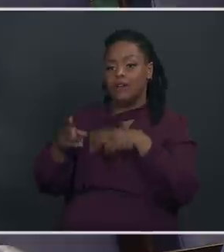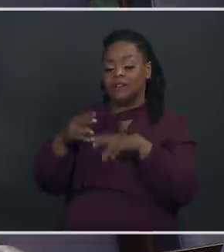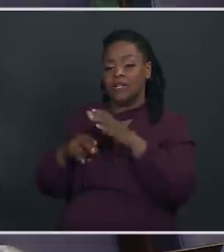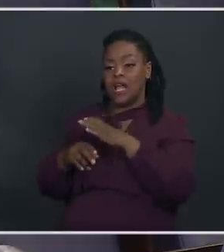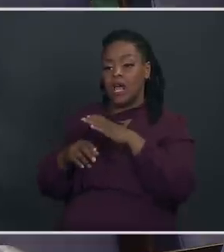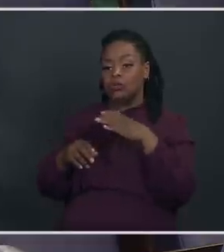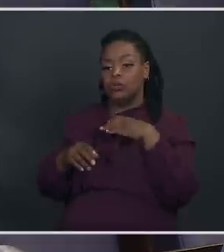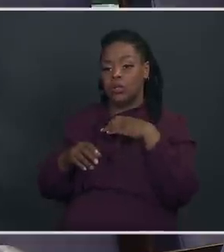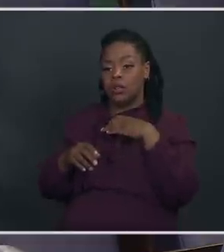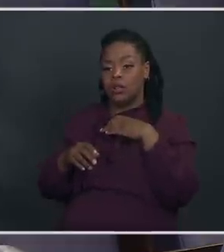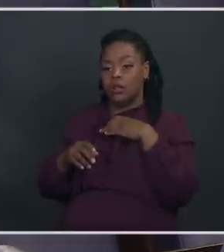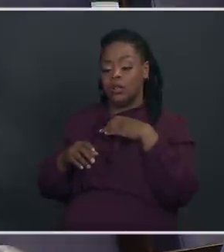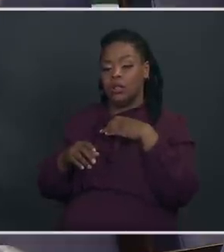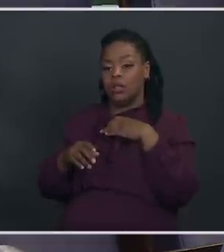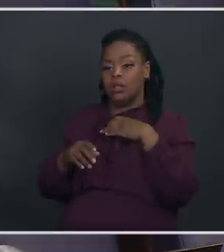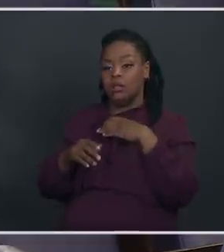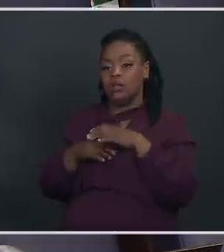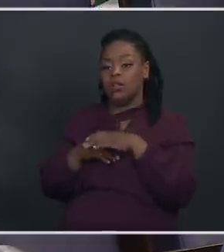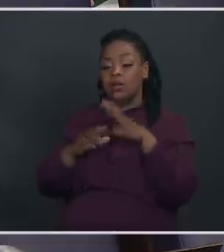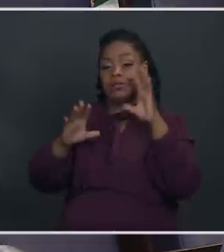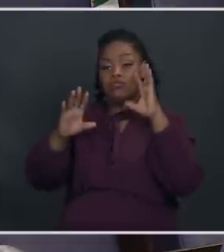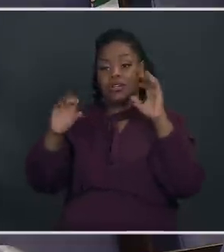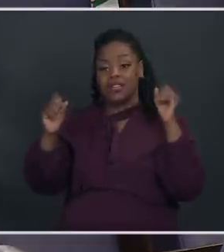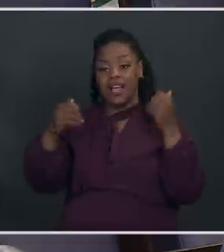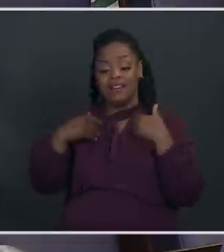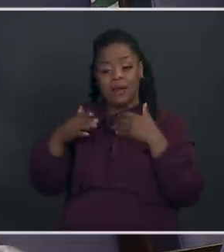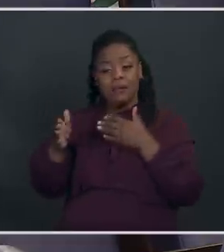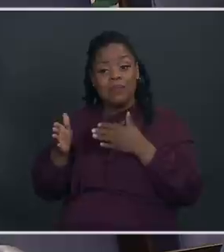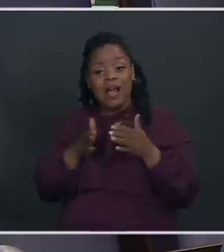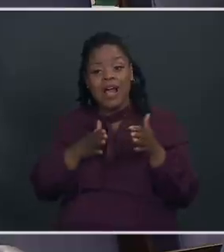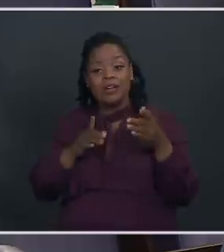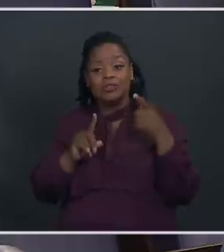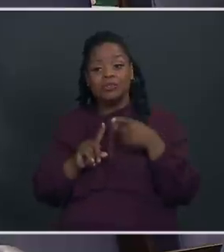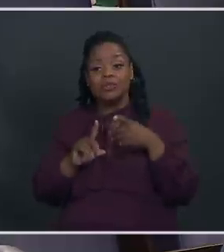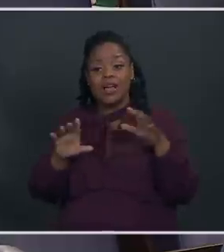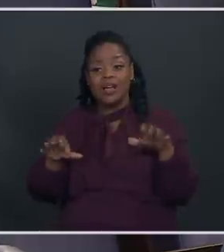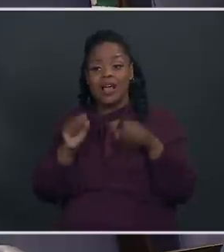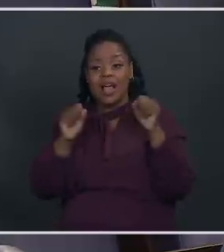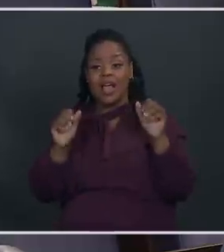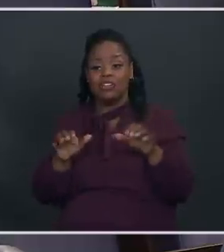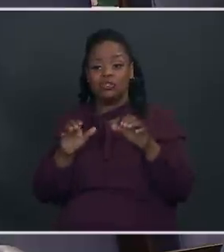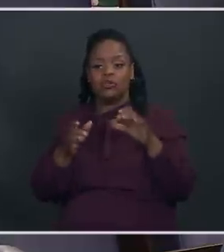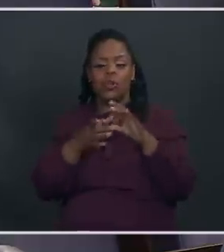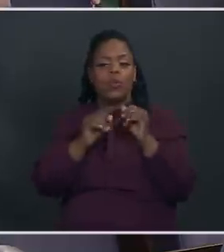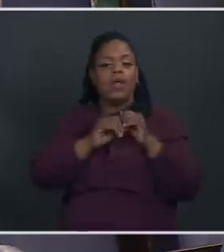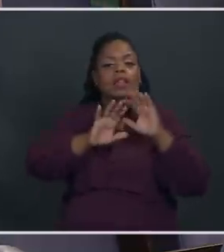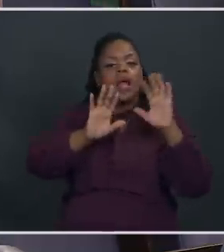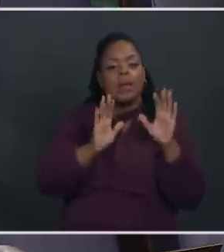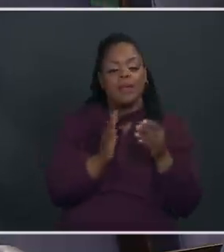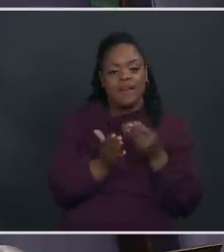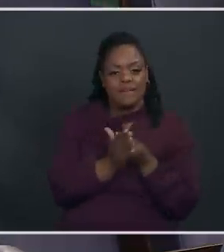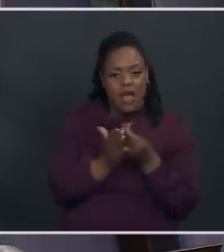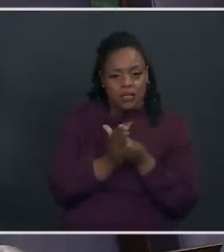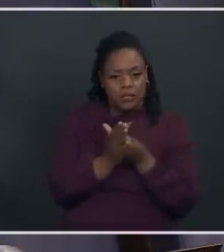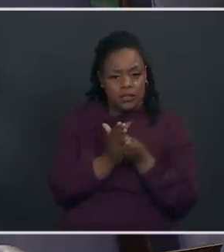Does the administration have plans to take action on climate finance? And should FSOC direct agencies